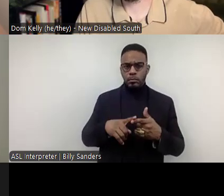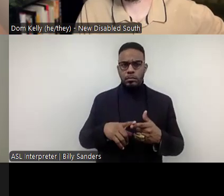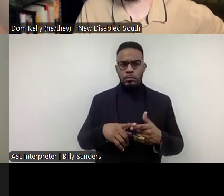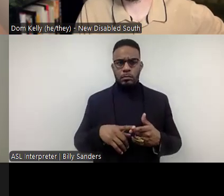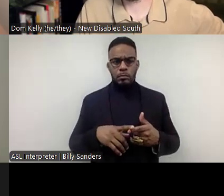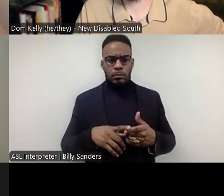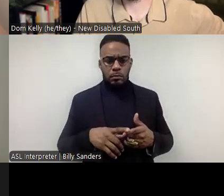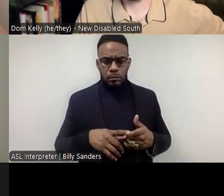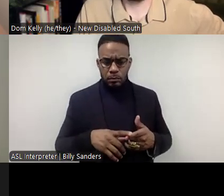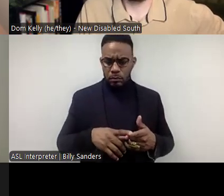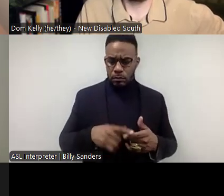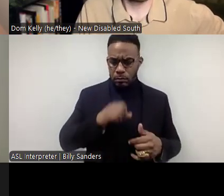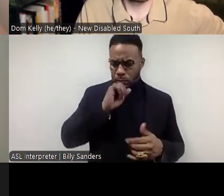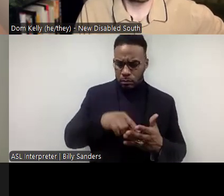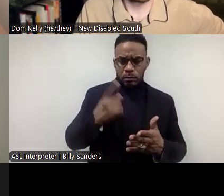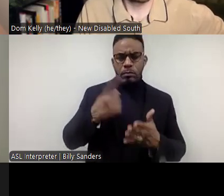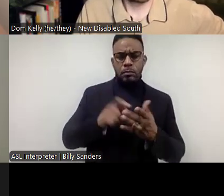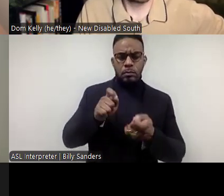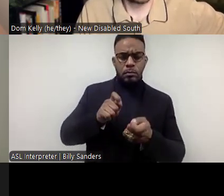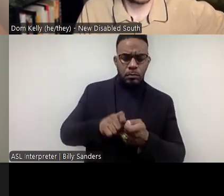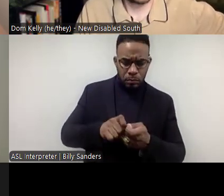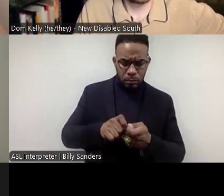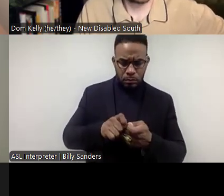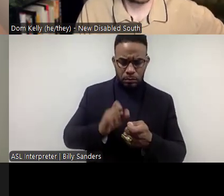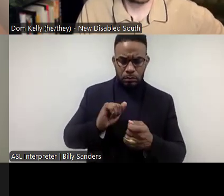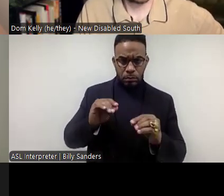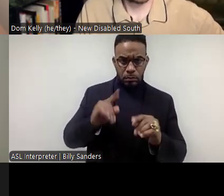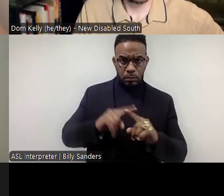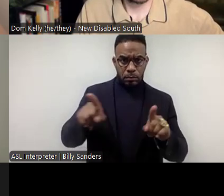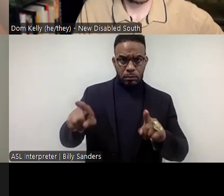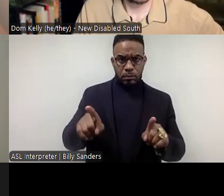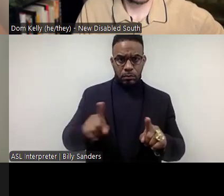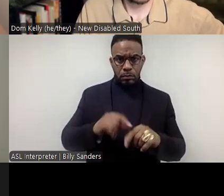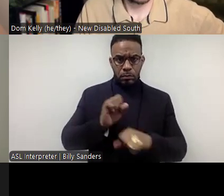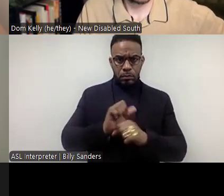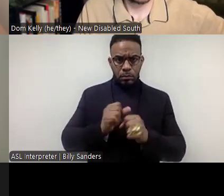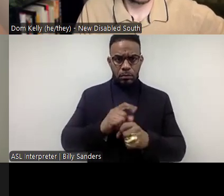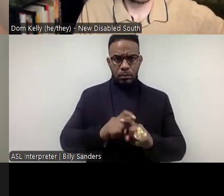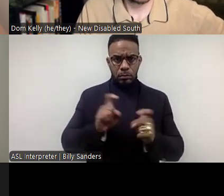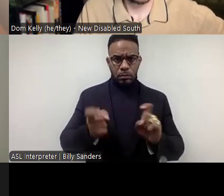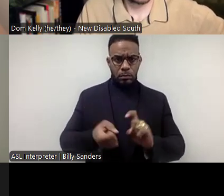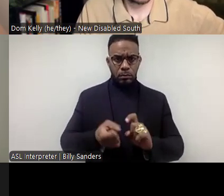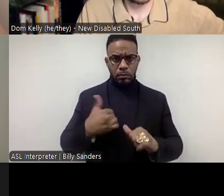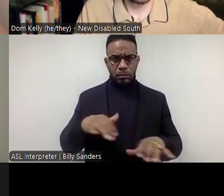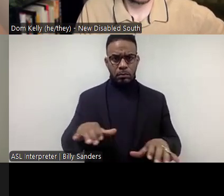. Just to spark some thoughts. I love this one. What specifically can we do